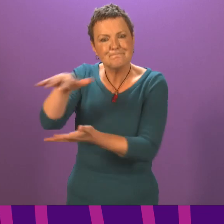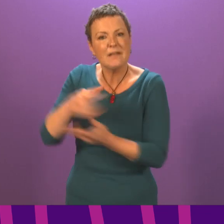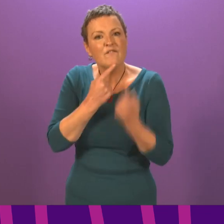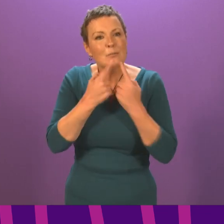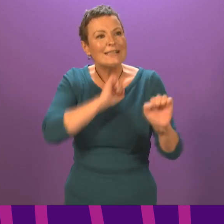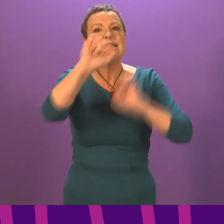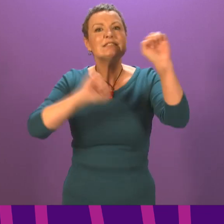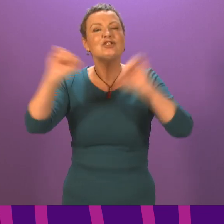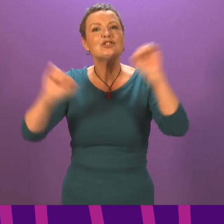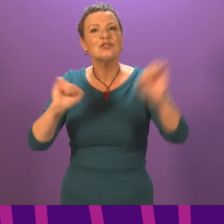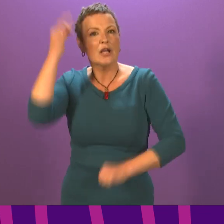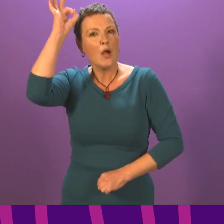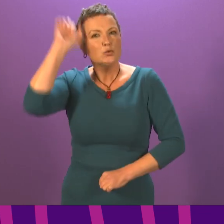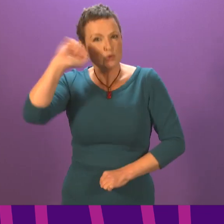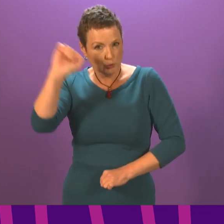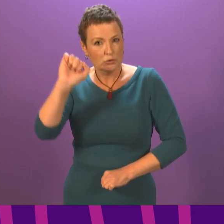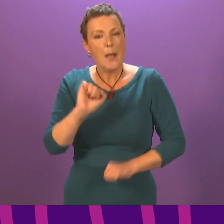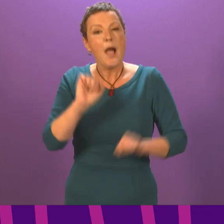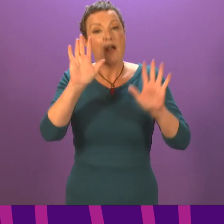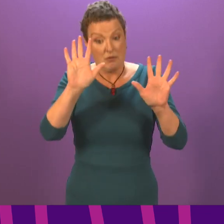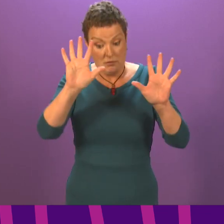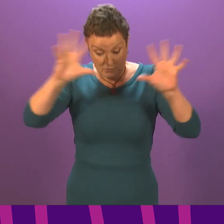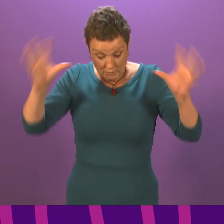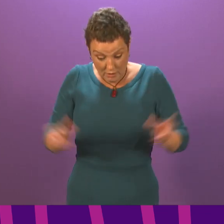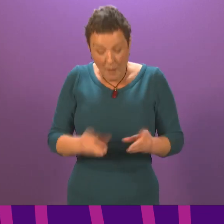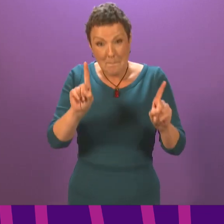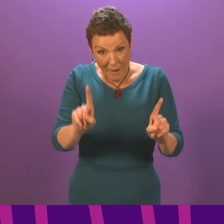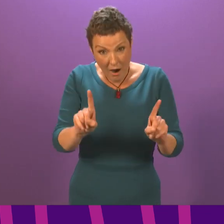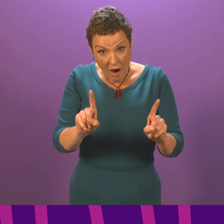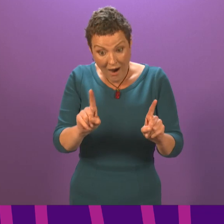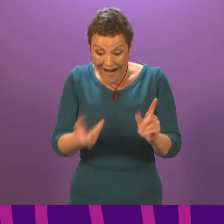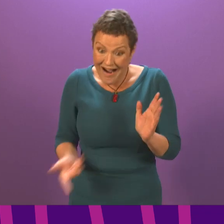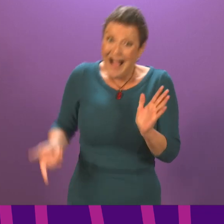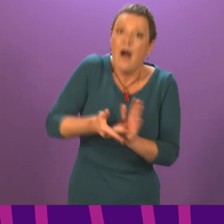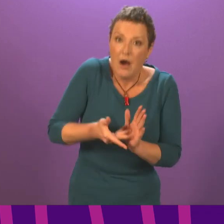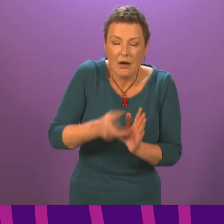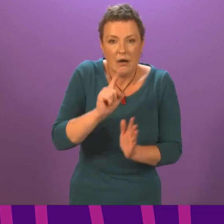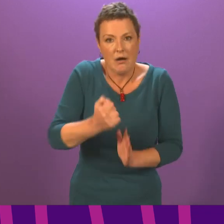However, we also, by necessity, apply context and judgment to that data. Our decisions are